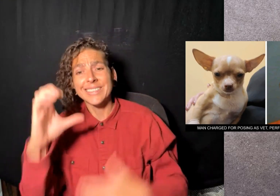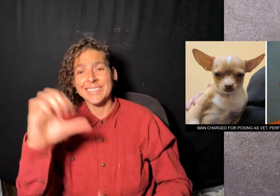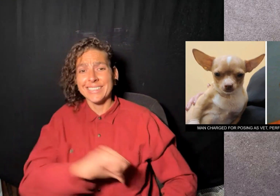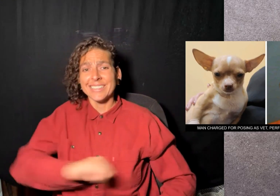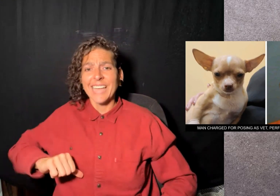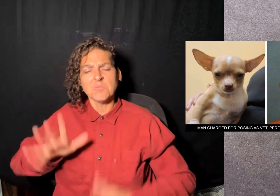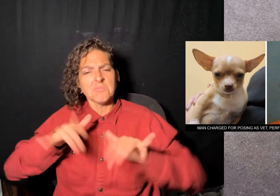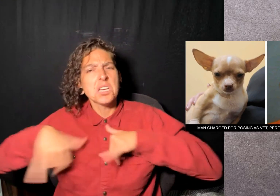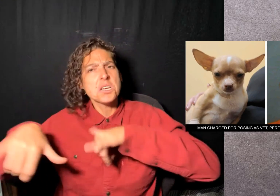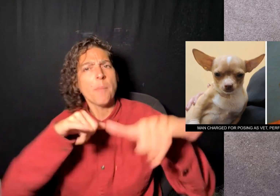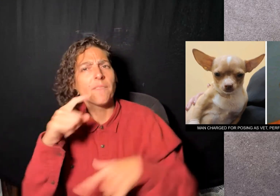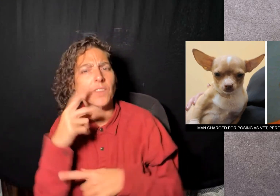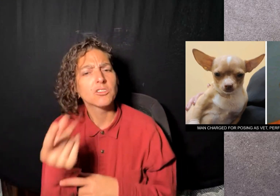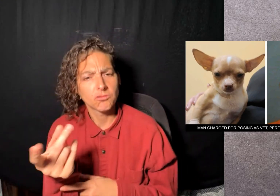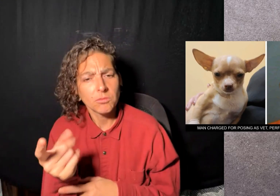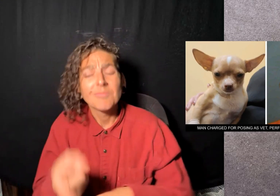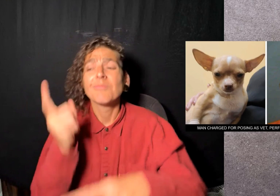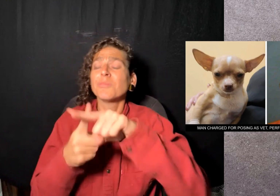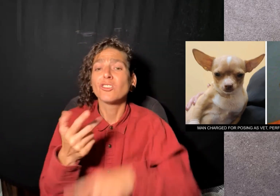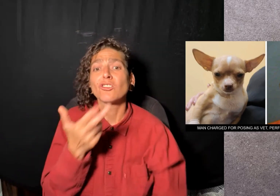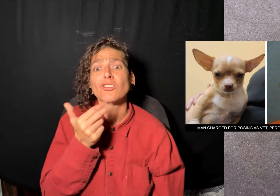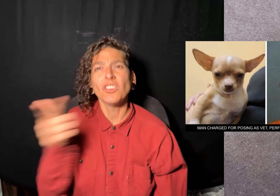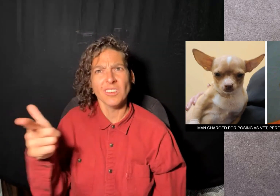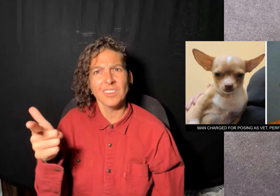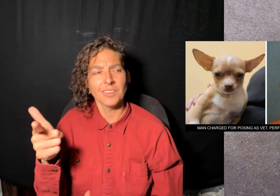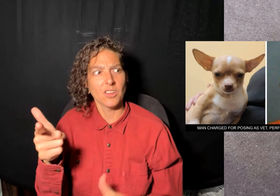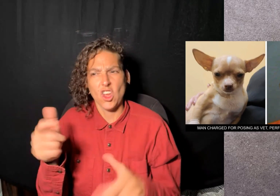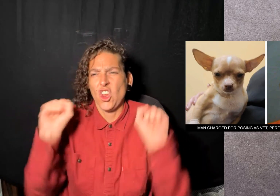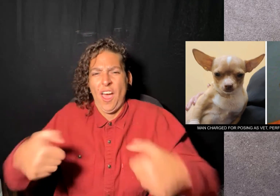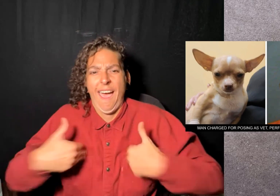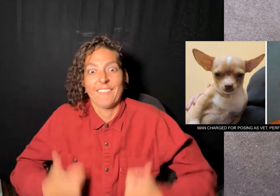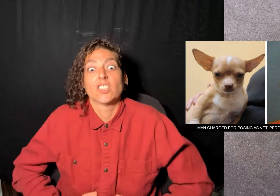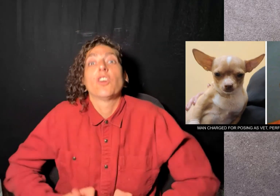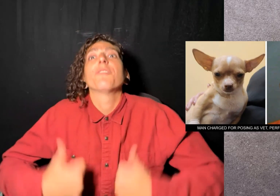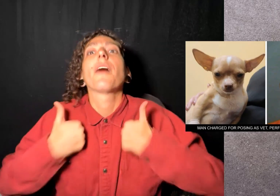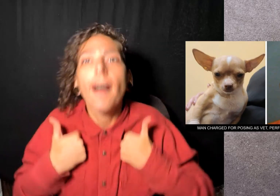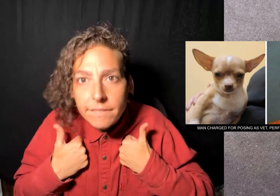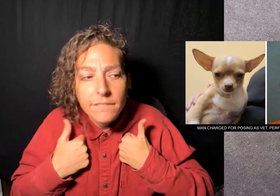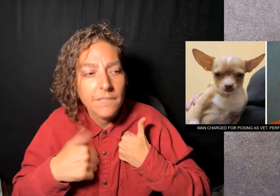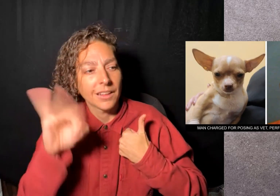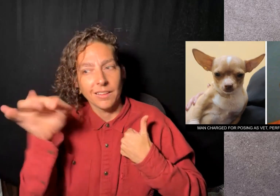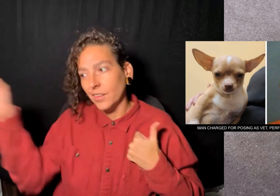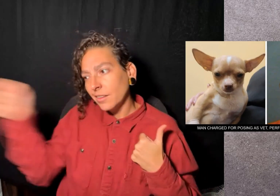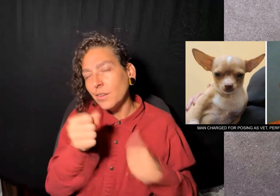the emergency clinic said C-sections are common for dogs and Sugar likely would have survived